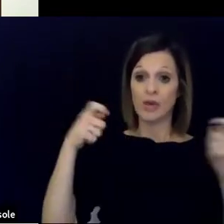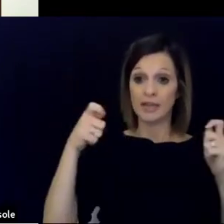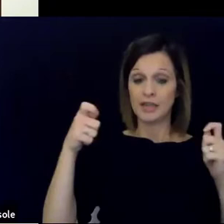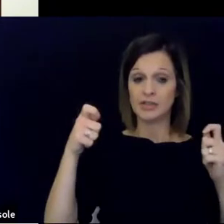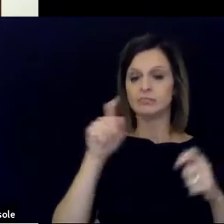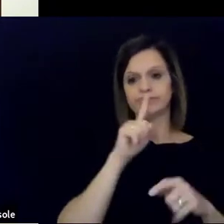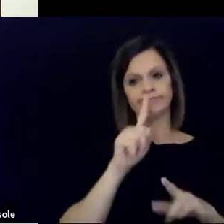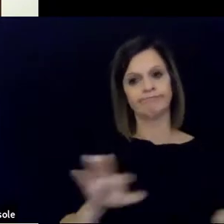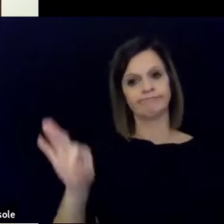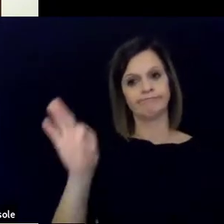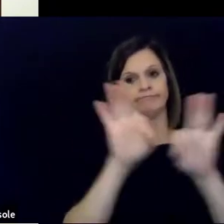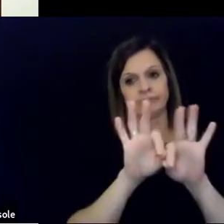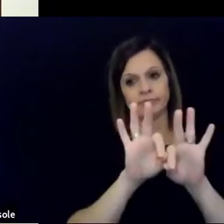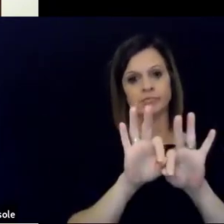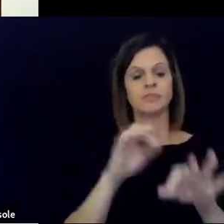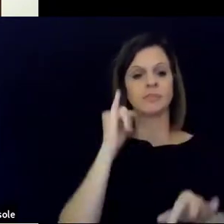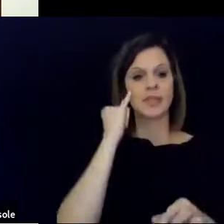if you want to achieve something.